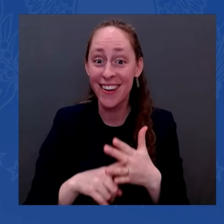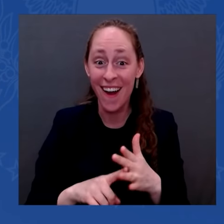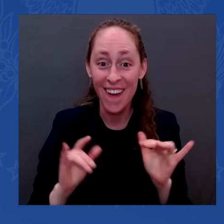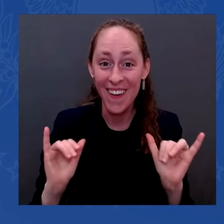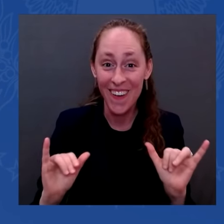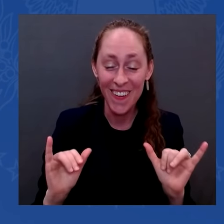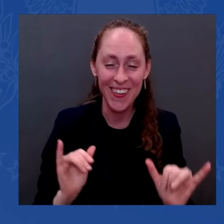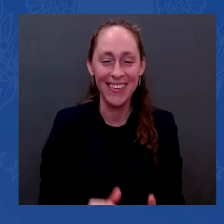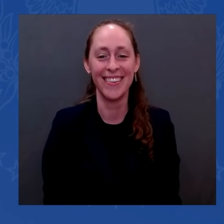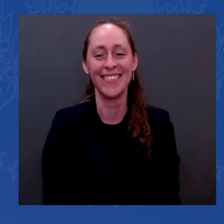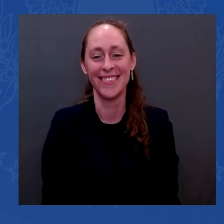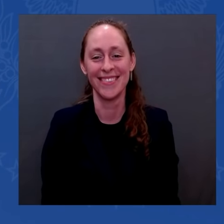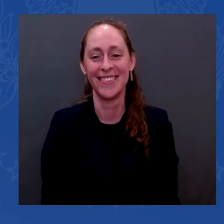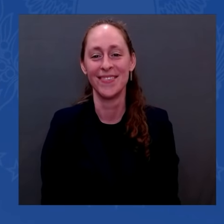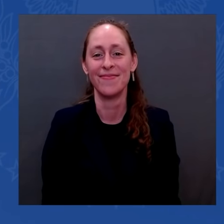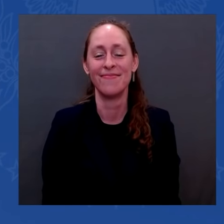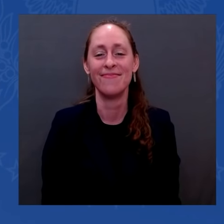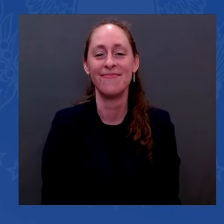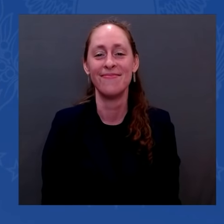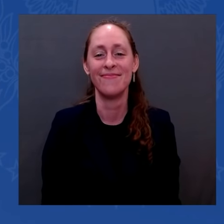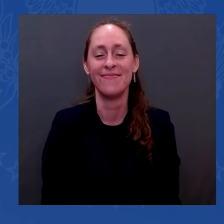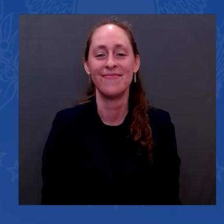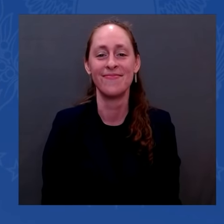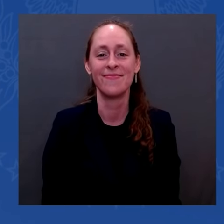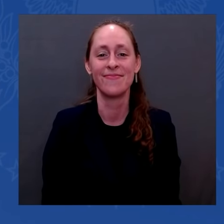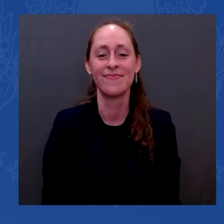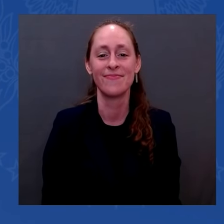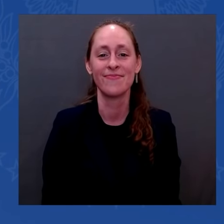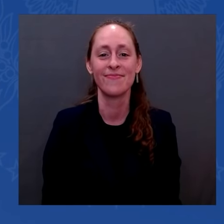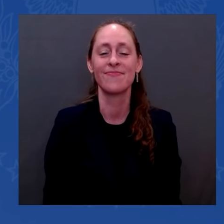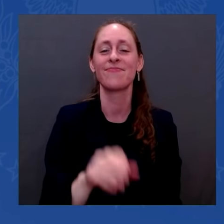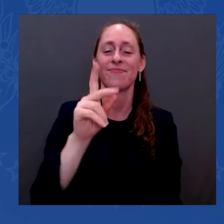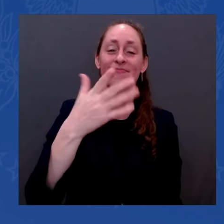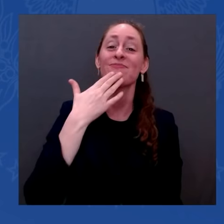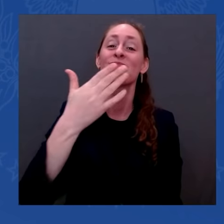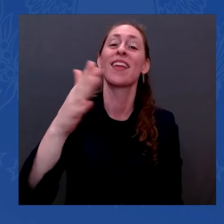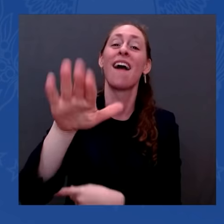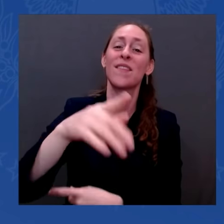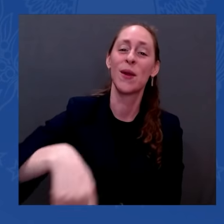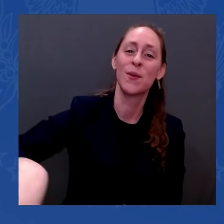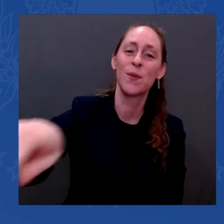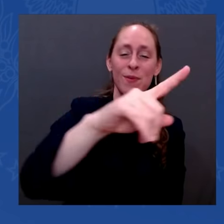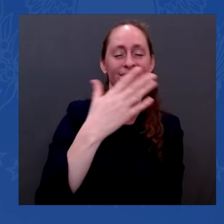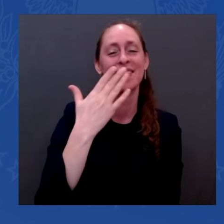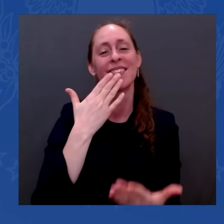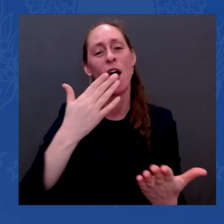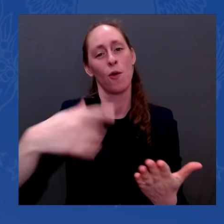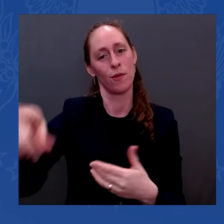I want to thank everybody joining us today virtually, including California's outstanding governor,